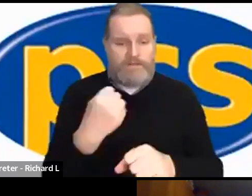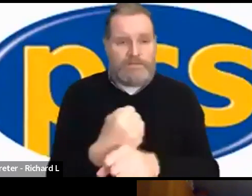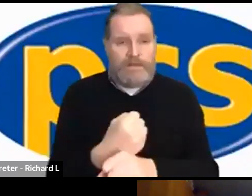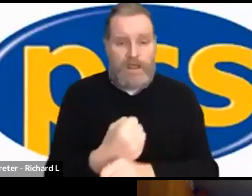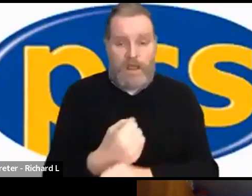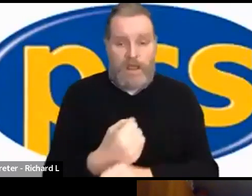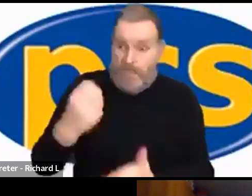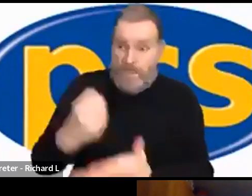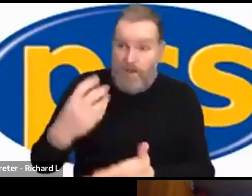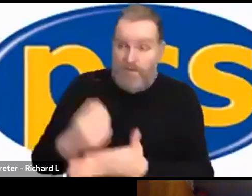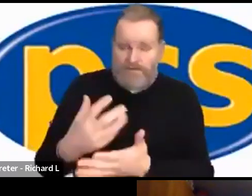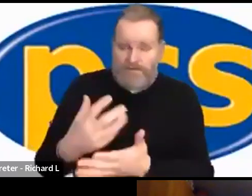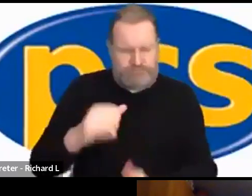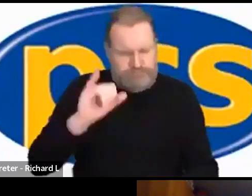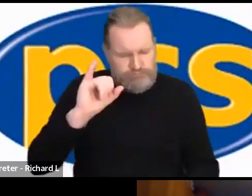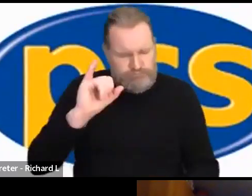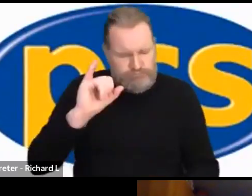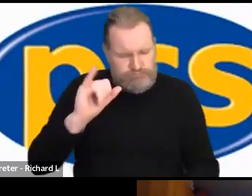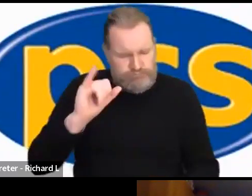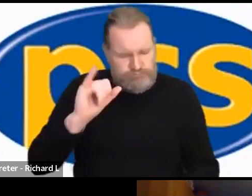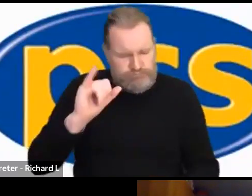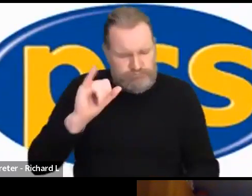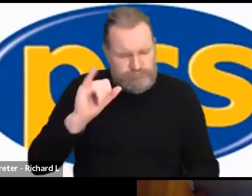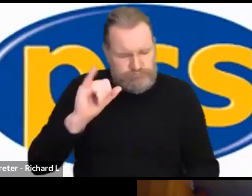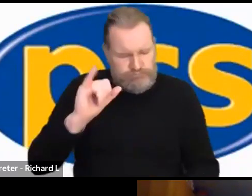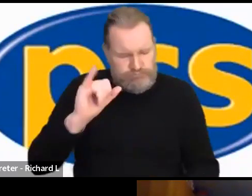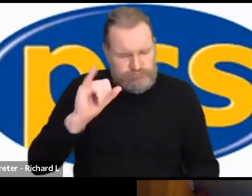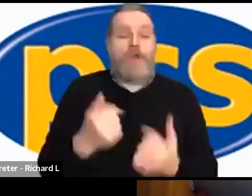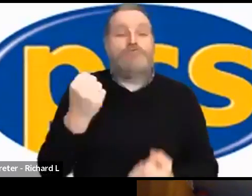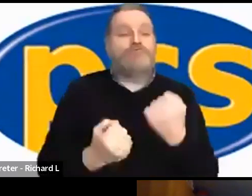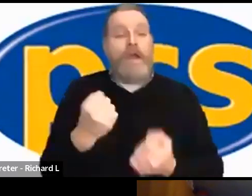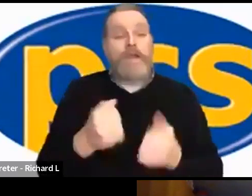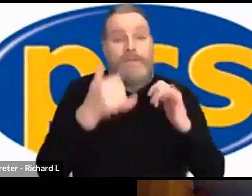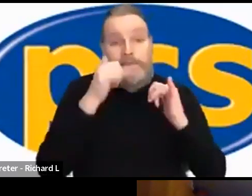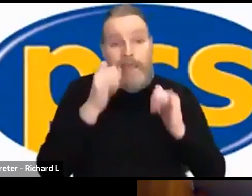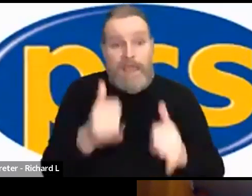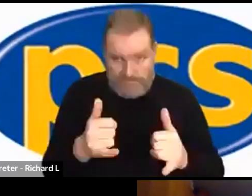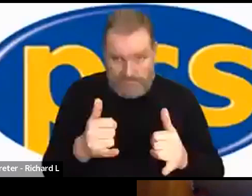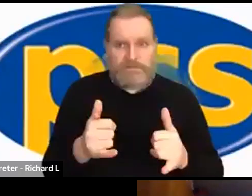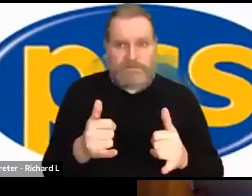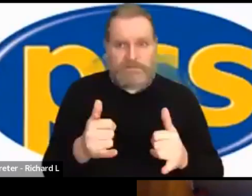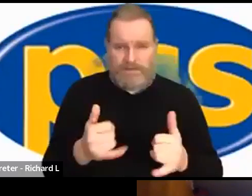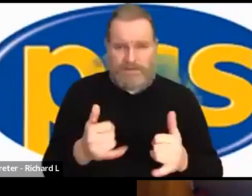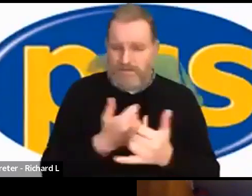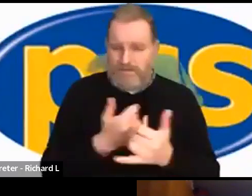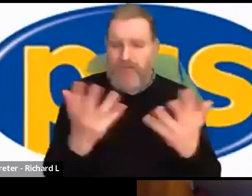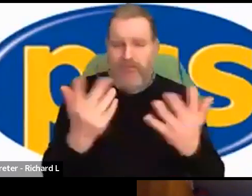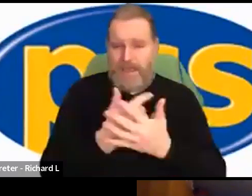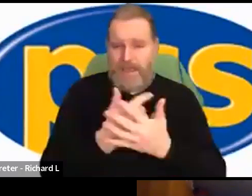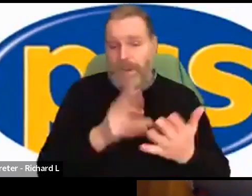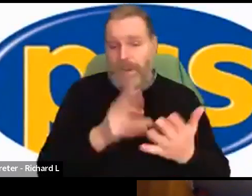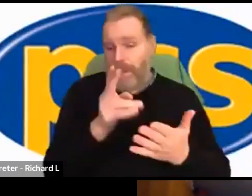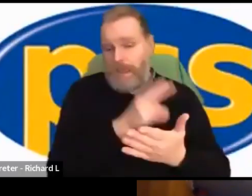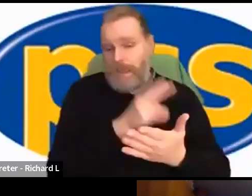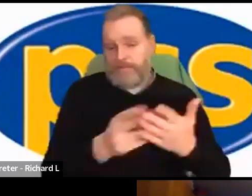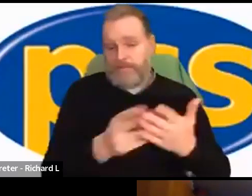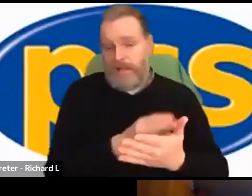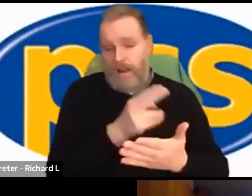fortune in the Dvsa. fortune in the Dvsa. Thousands of drivers Dvsa. Thousands of driving tests have been cancelled, costing them millions of pounds in the rural Payments agency the strike was